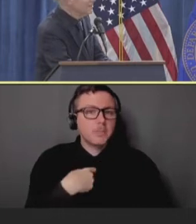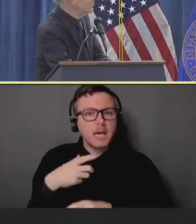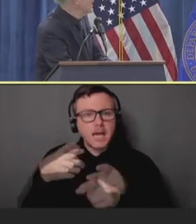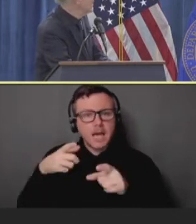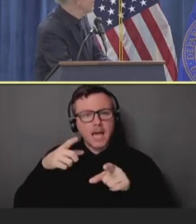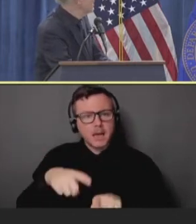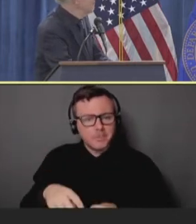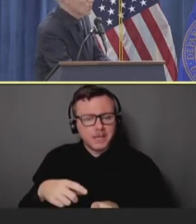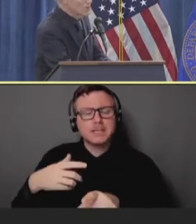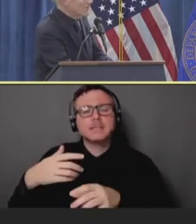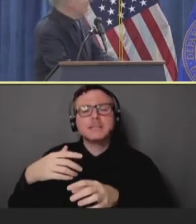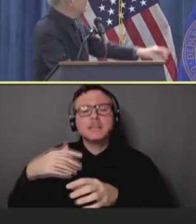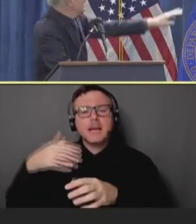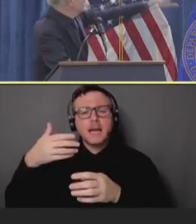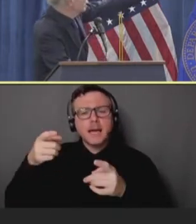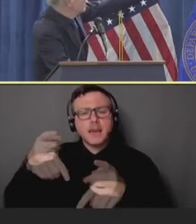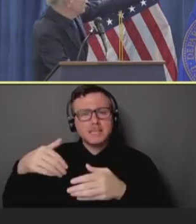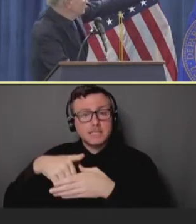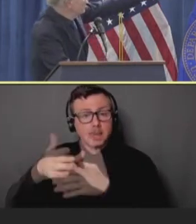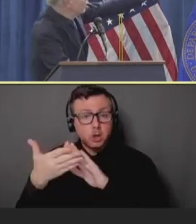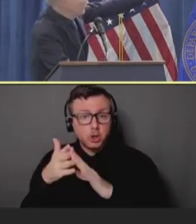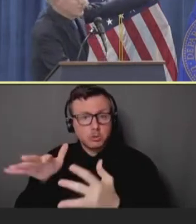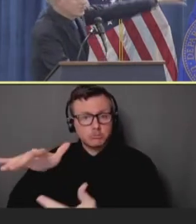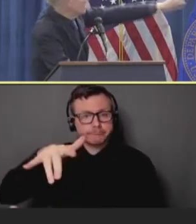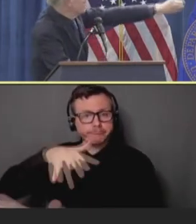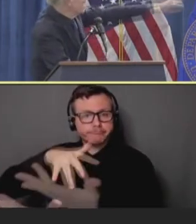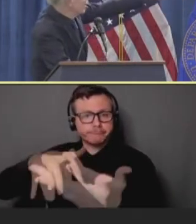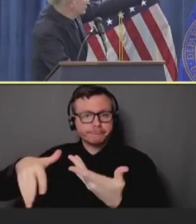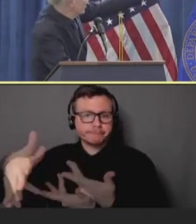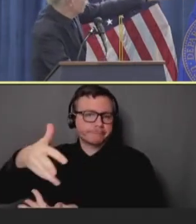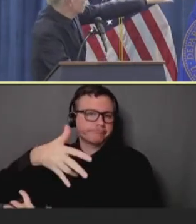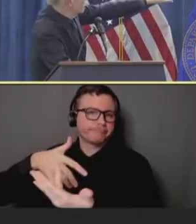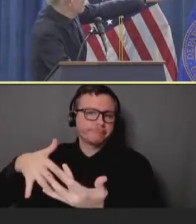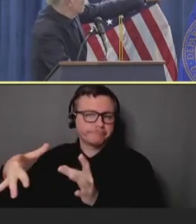So, that's true, a child can't do that. But what are the implications? Fiction versus facts circled.